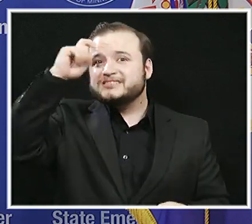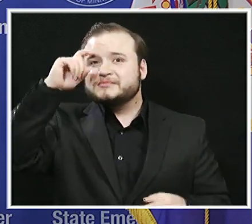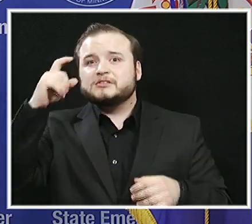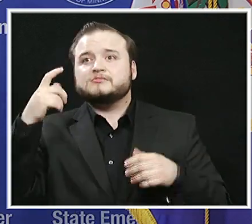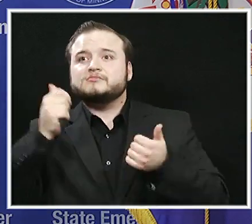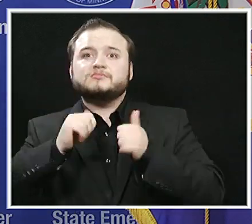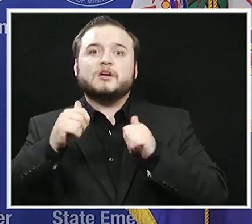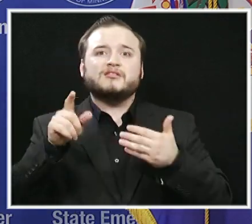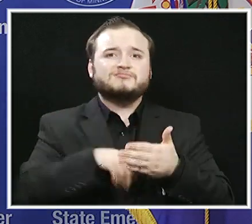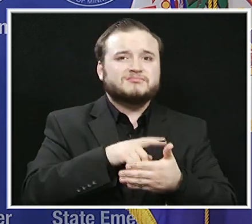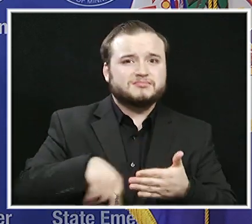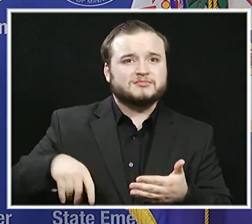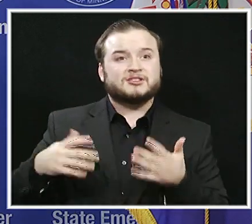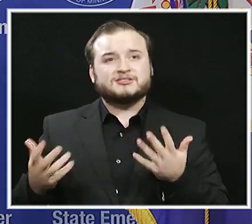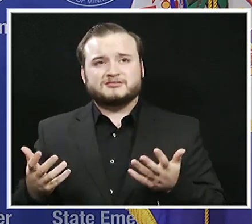this whole idea of the class of 2020 and youth sports,